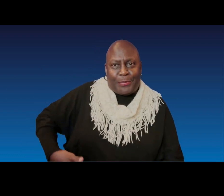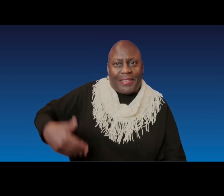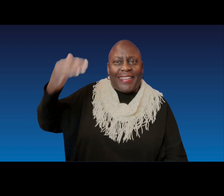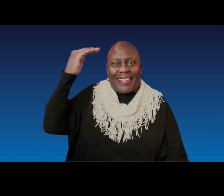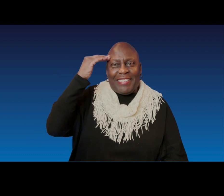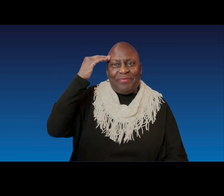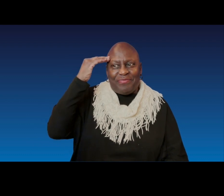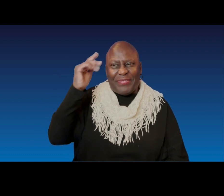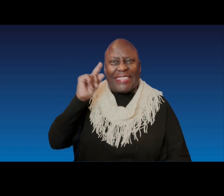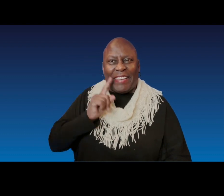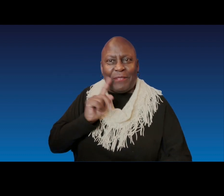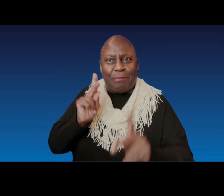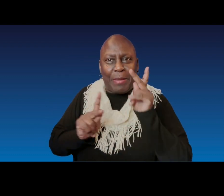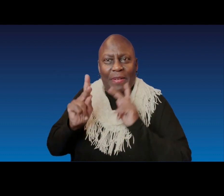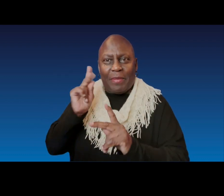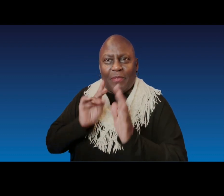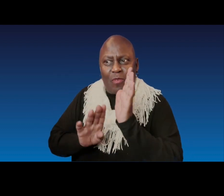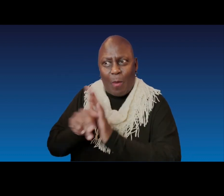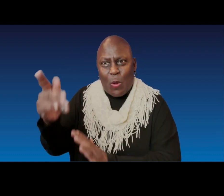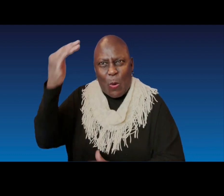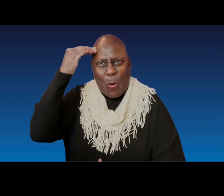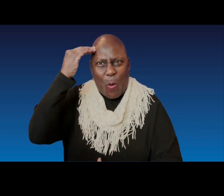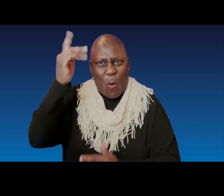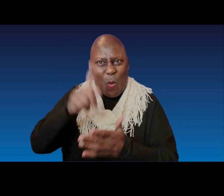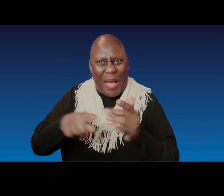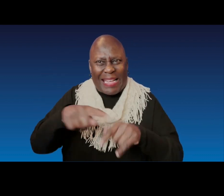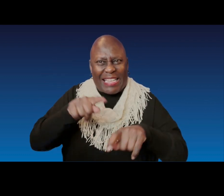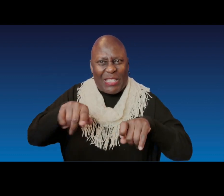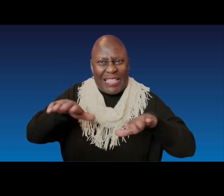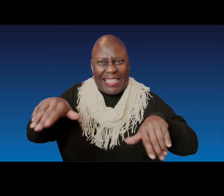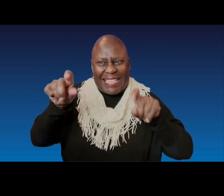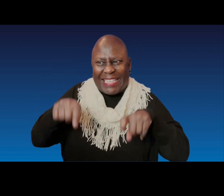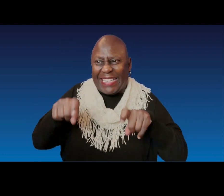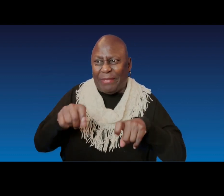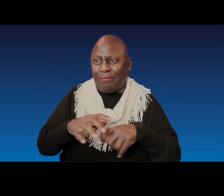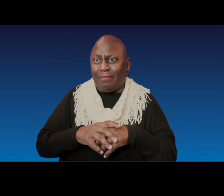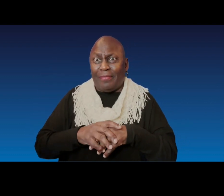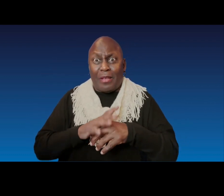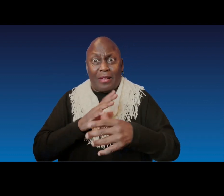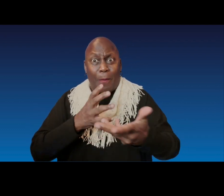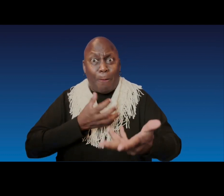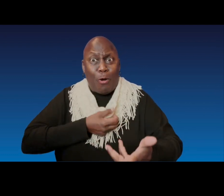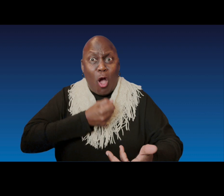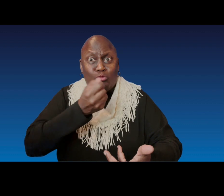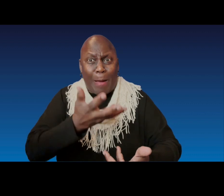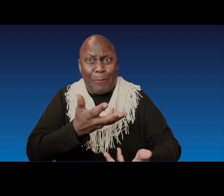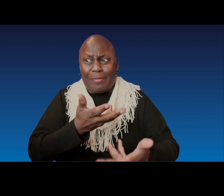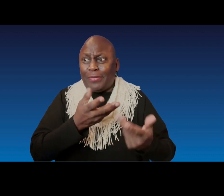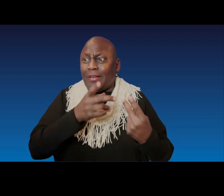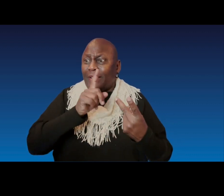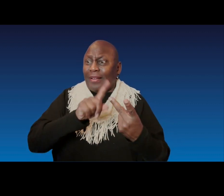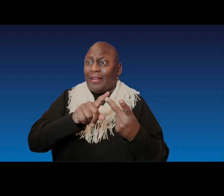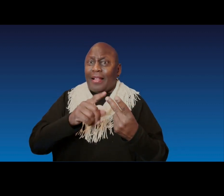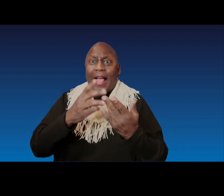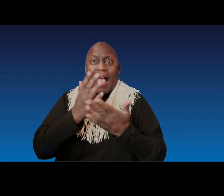And figuring out the rules. It's natural and inherent. Language based resources tend to be developed by deaf